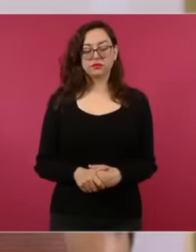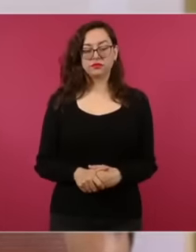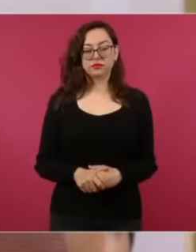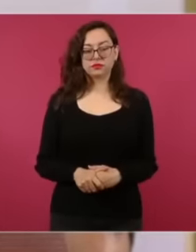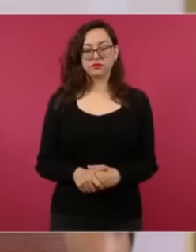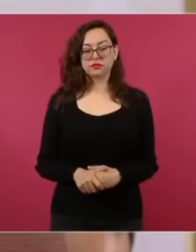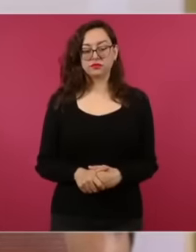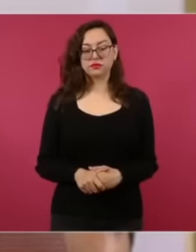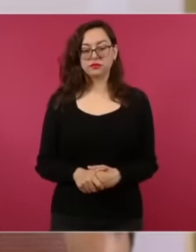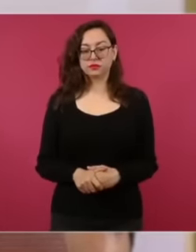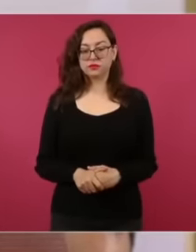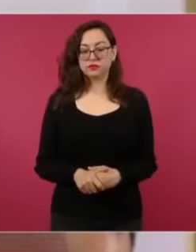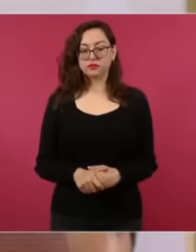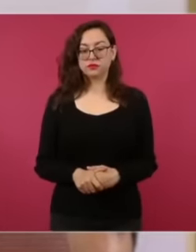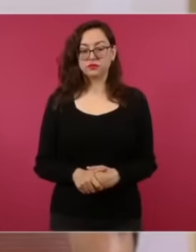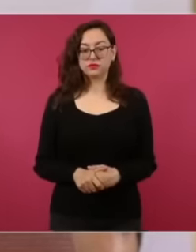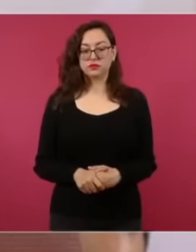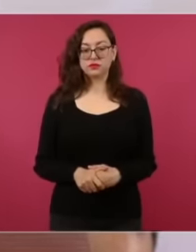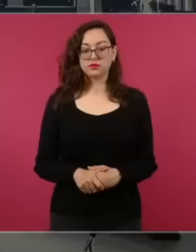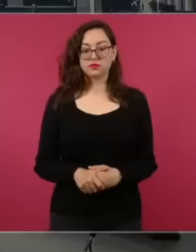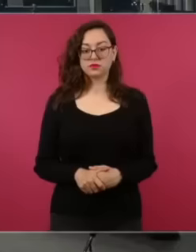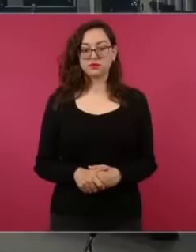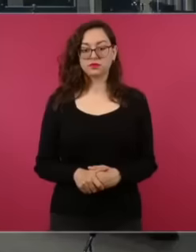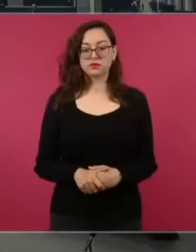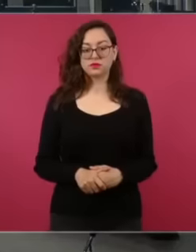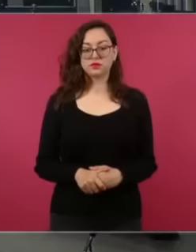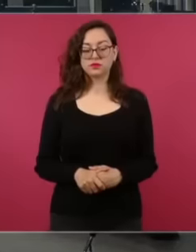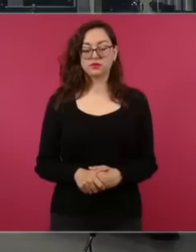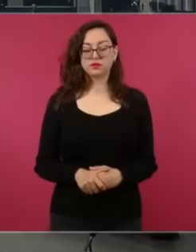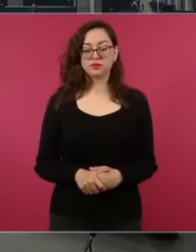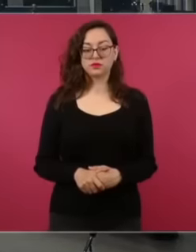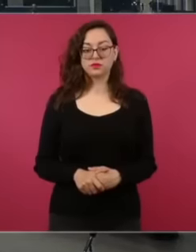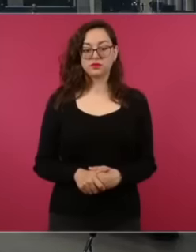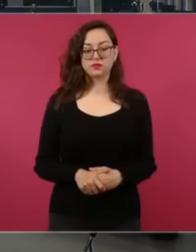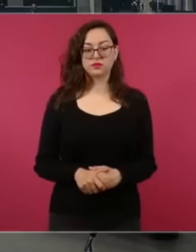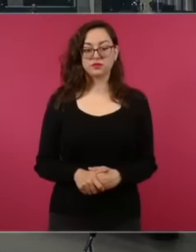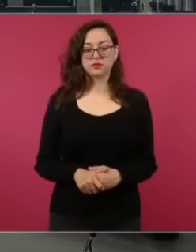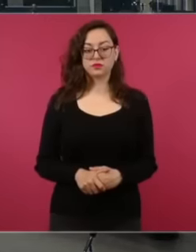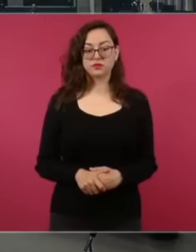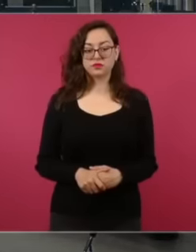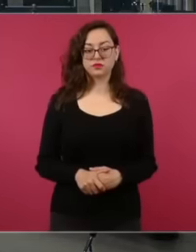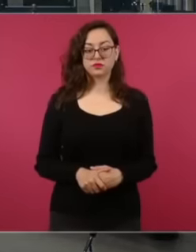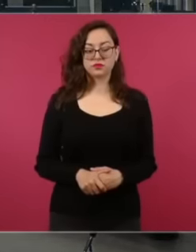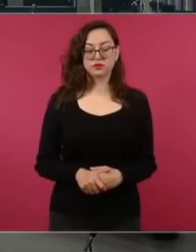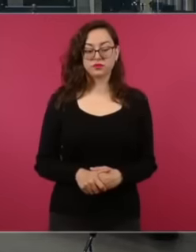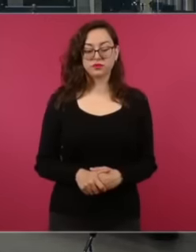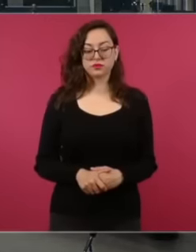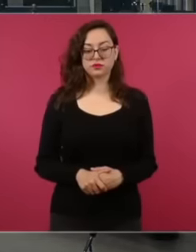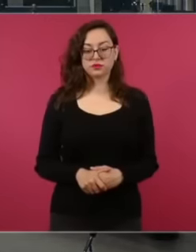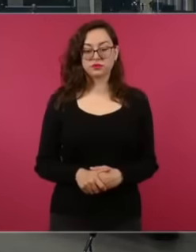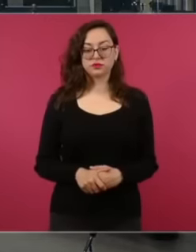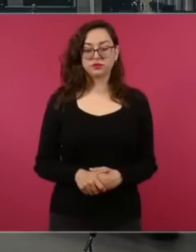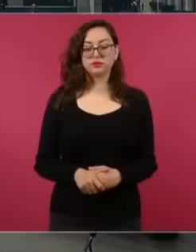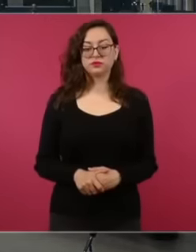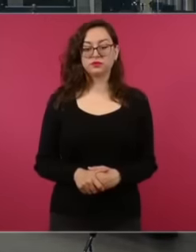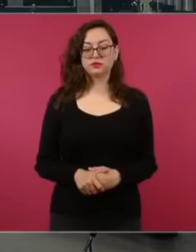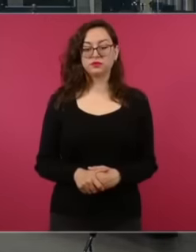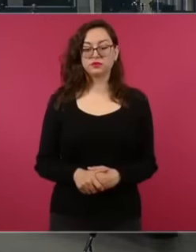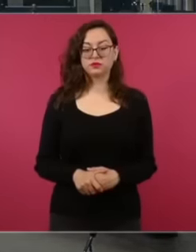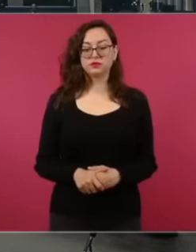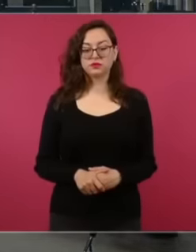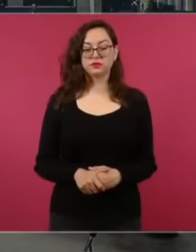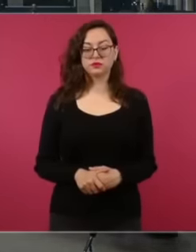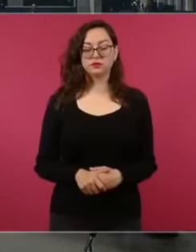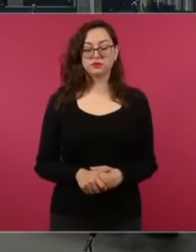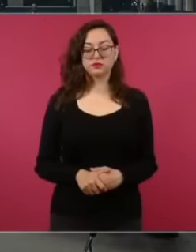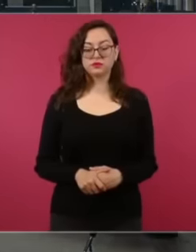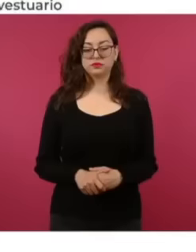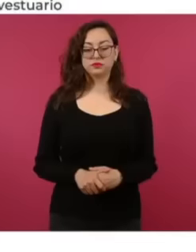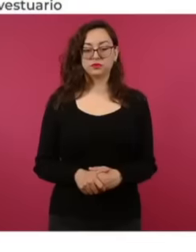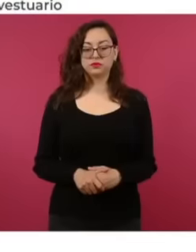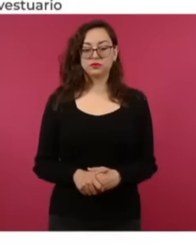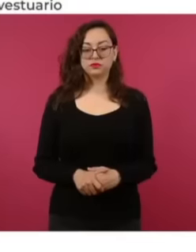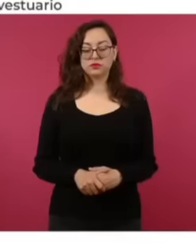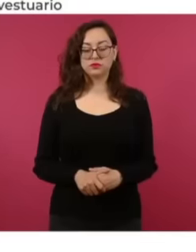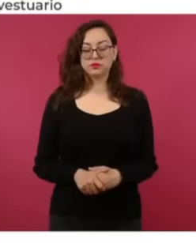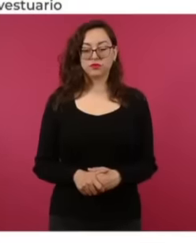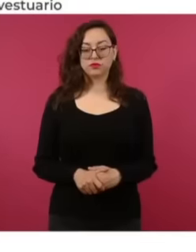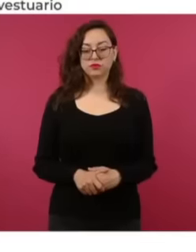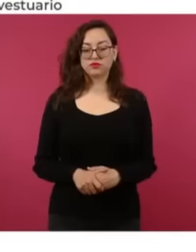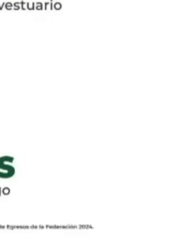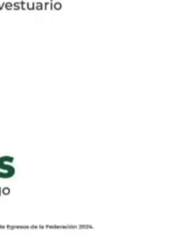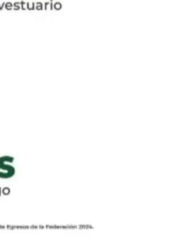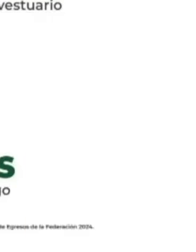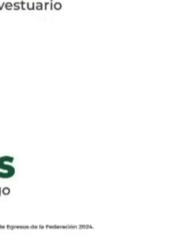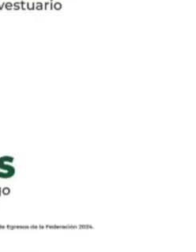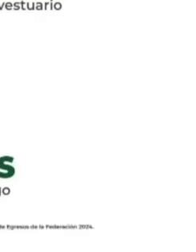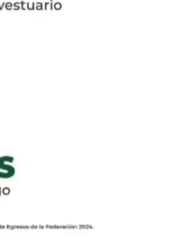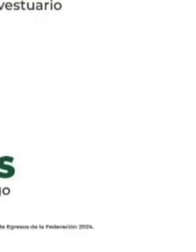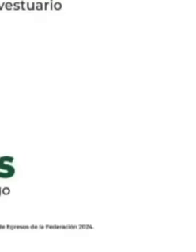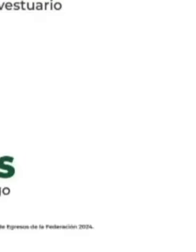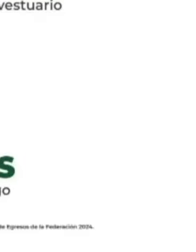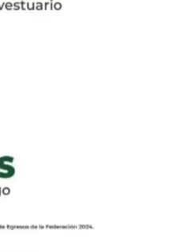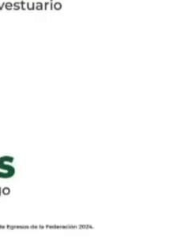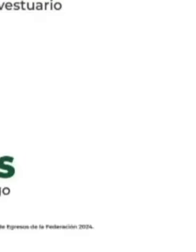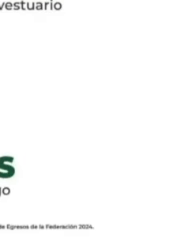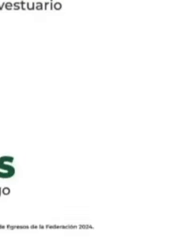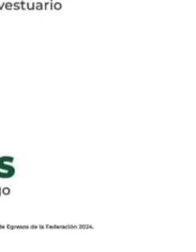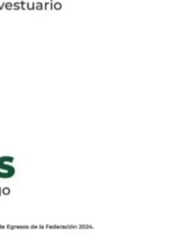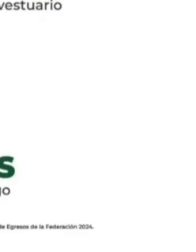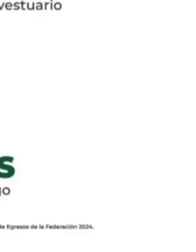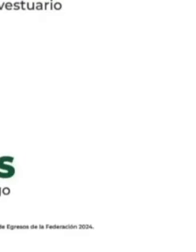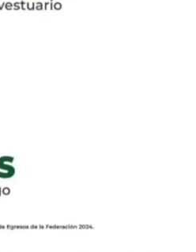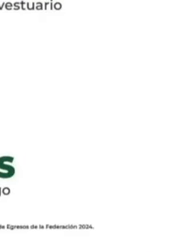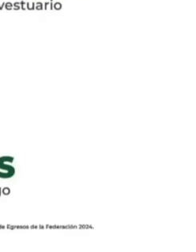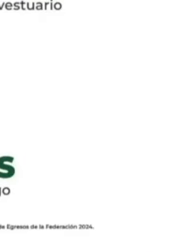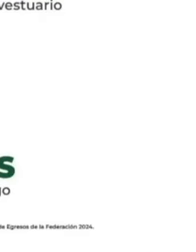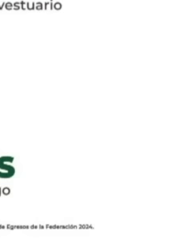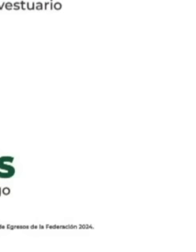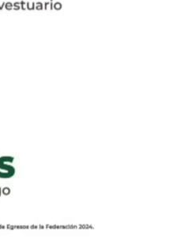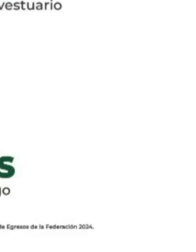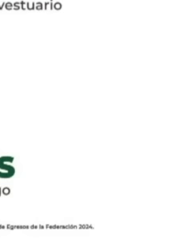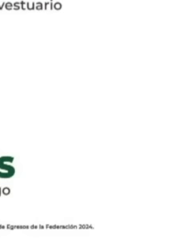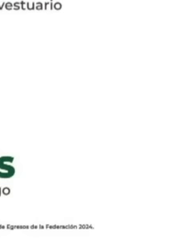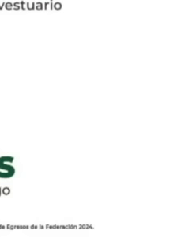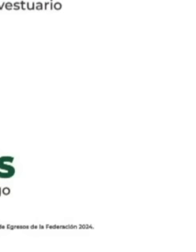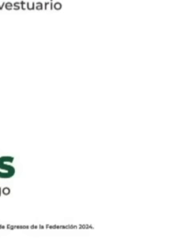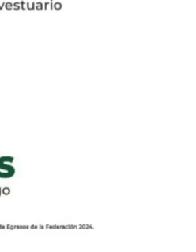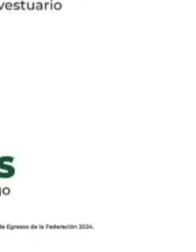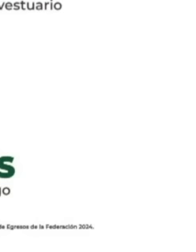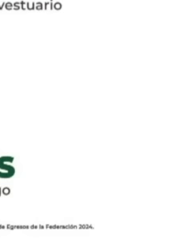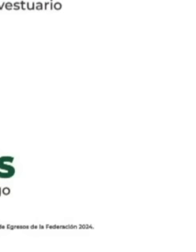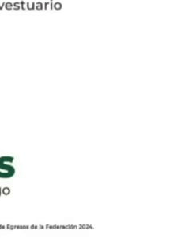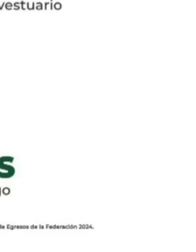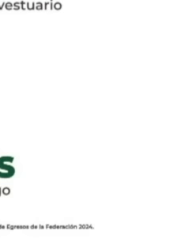Yes, all of this is what is going to be reviewed with the reform and there are going to be